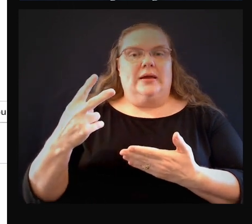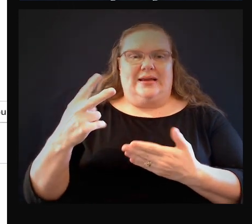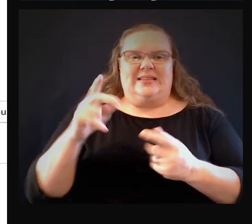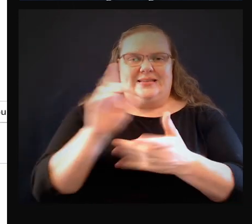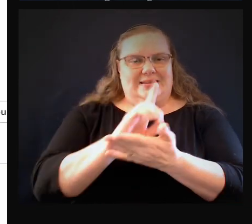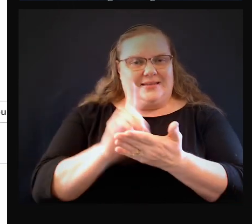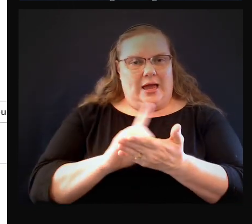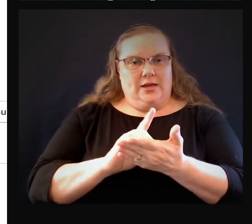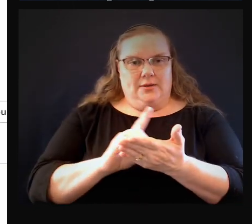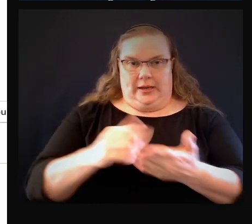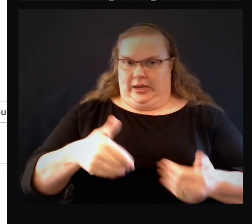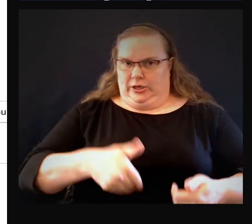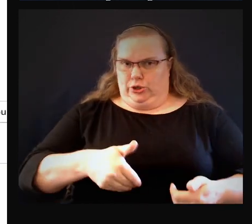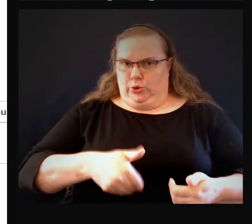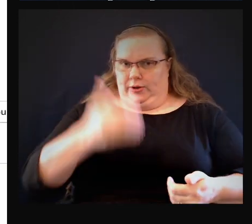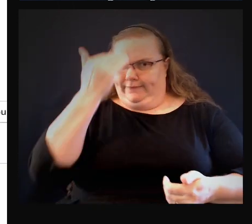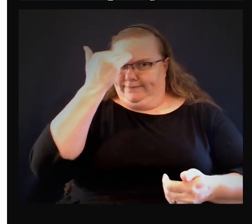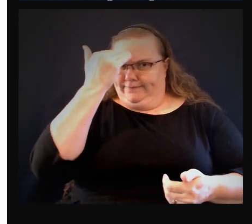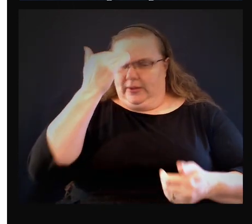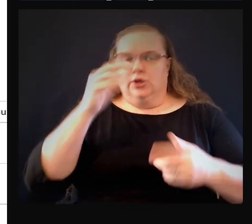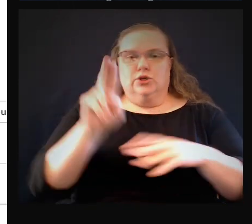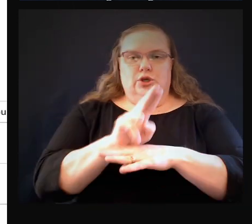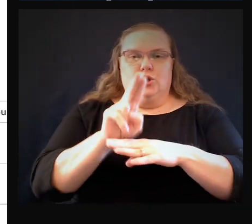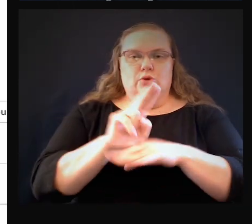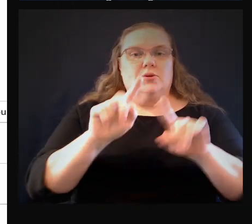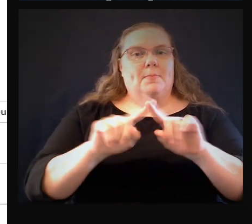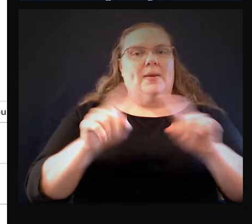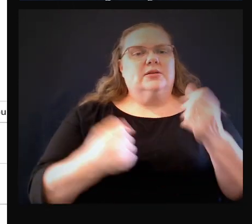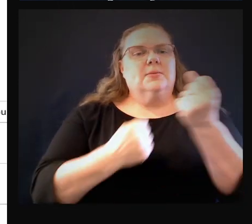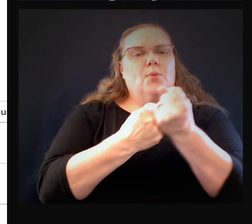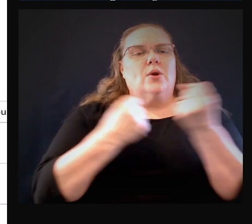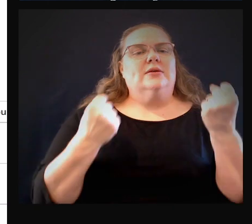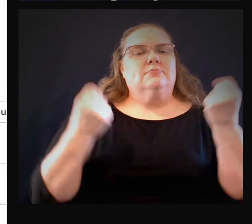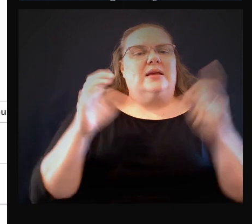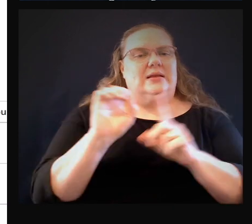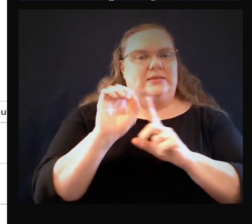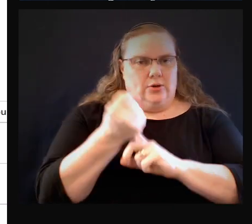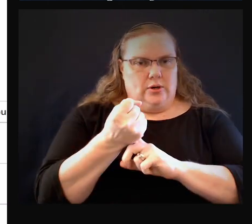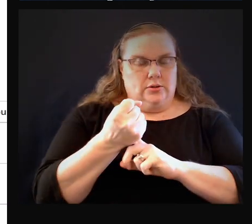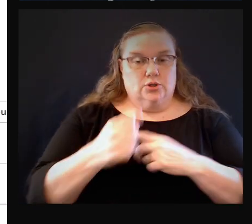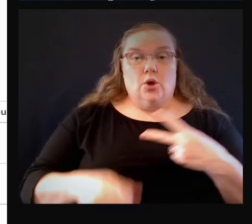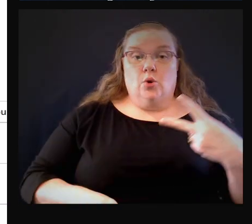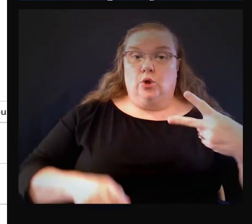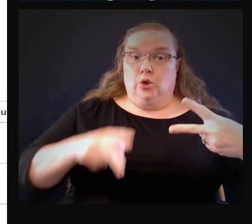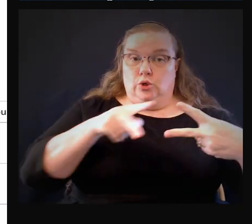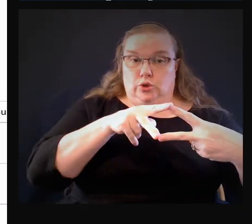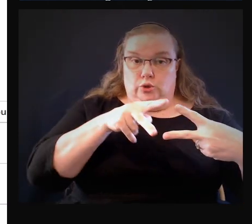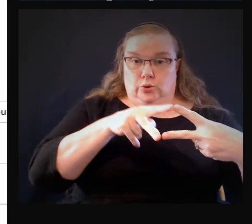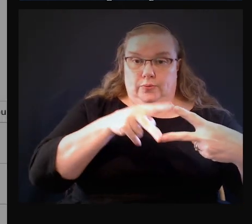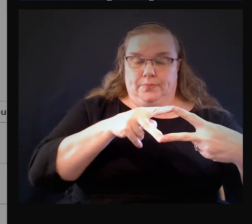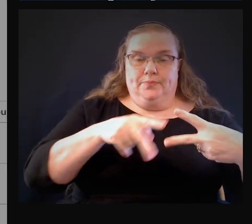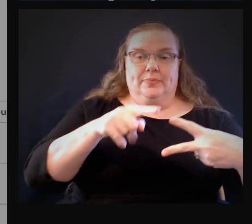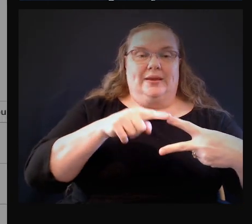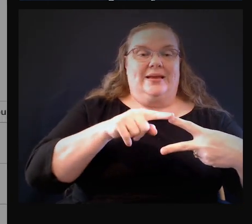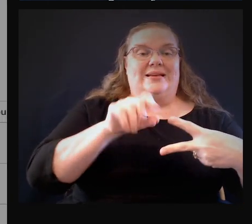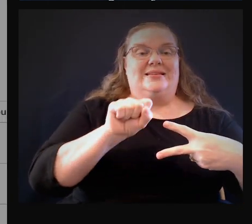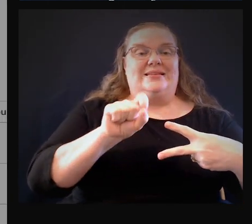while still supporting as many different scenarios as possible. Two notable features in Inventory management is Stacks and Collections.